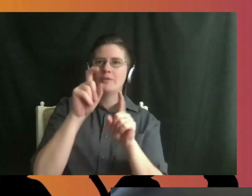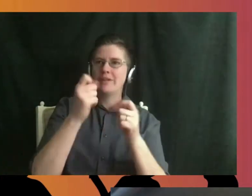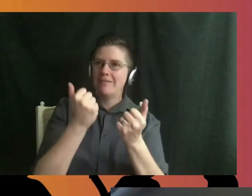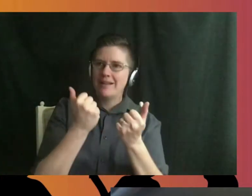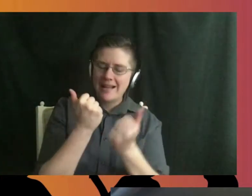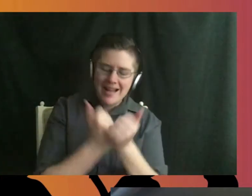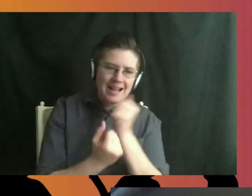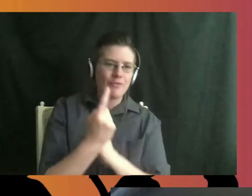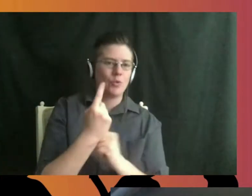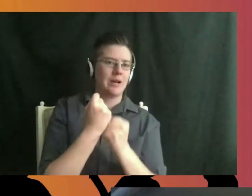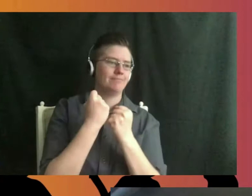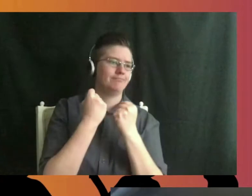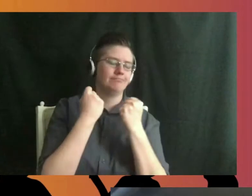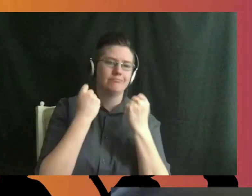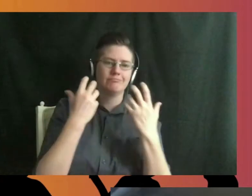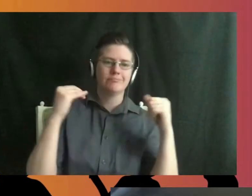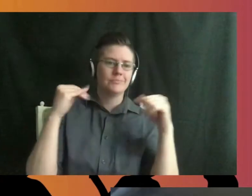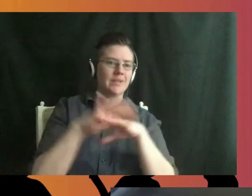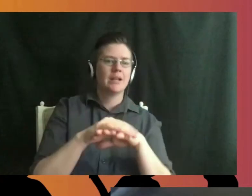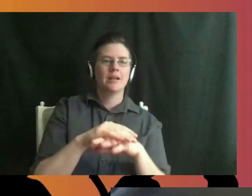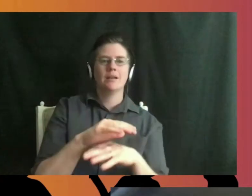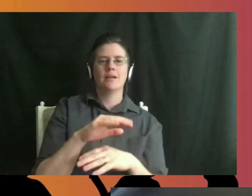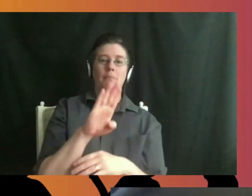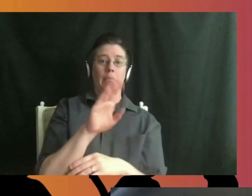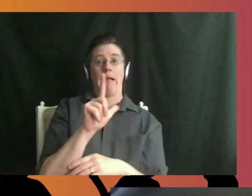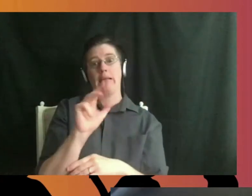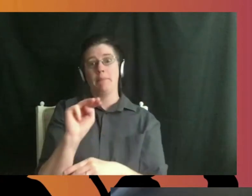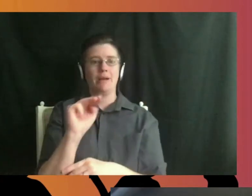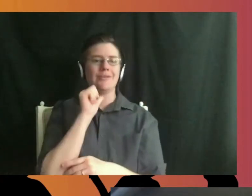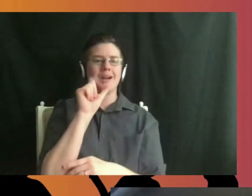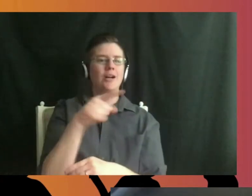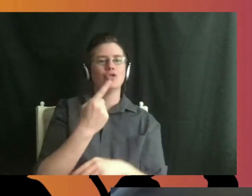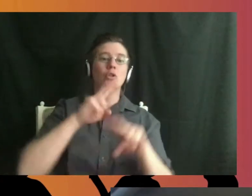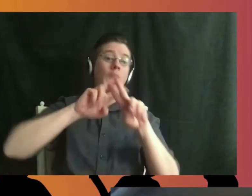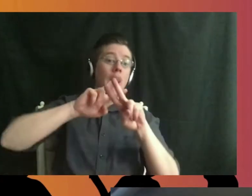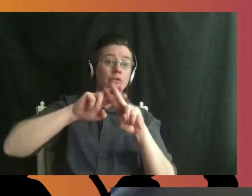matter is just not a fancy twitter hashtag and it's also not something that you can only do or